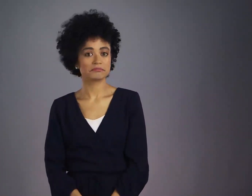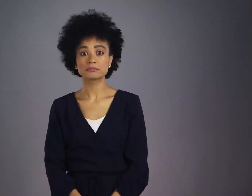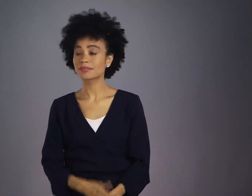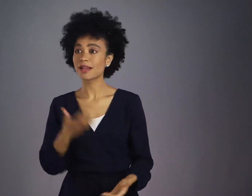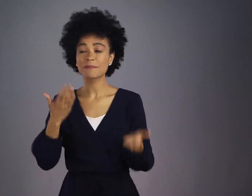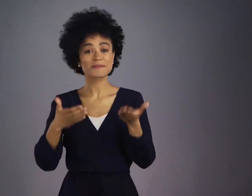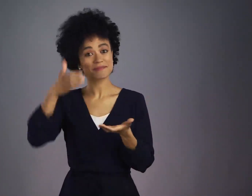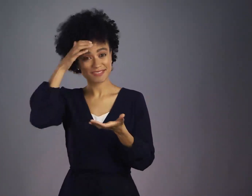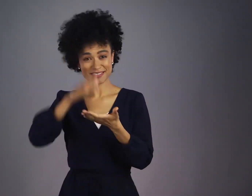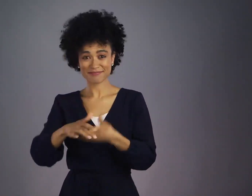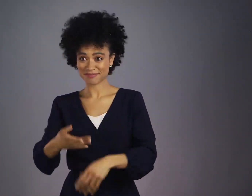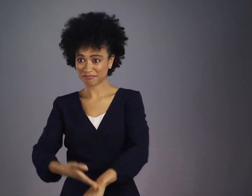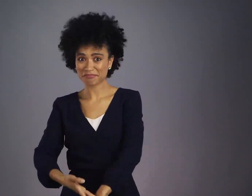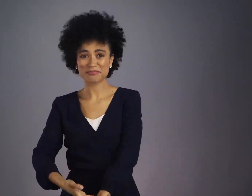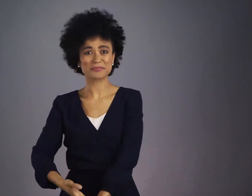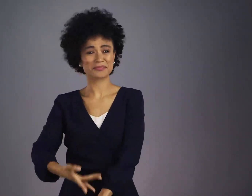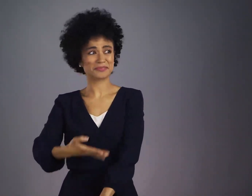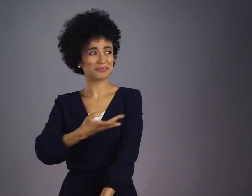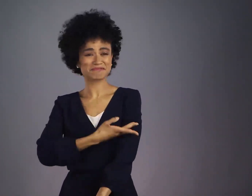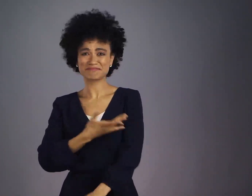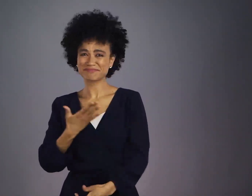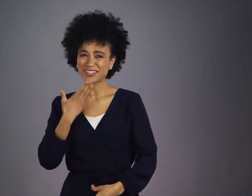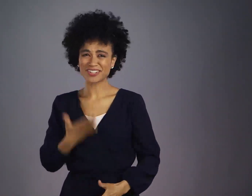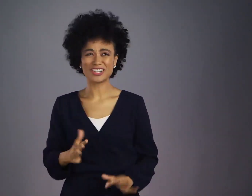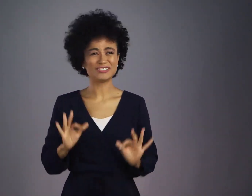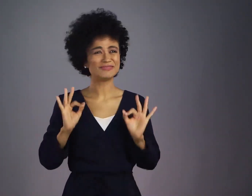Perhaps your husband will make a fair start on the new basis,